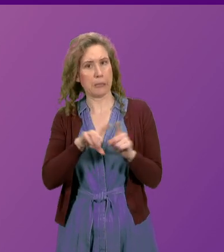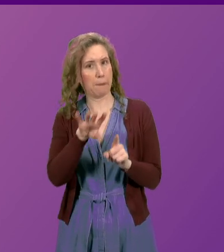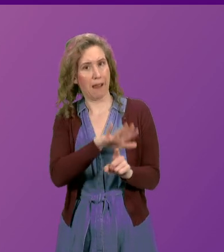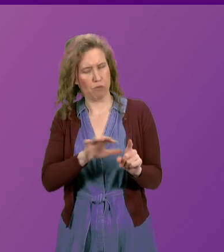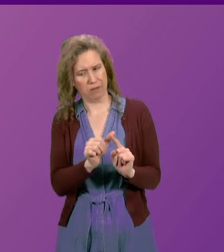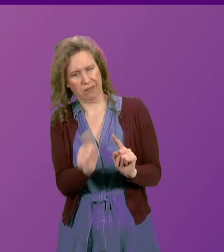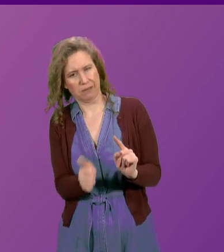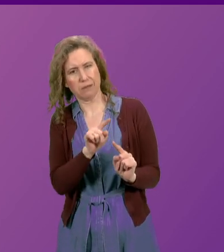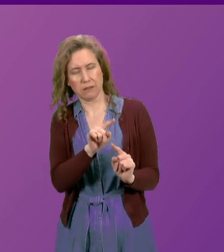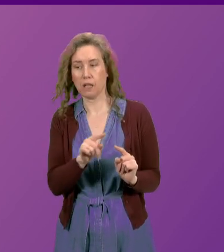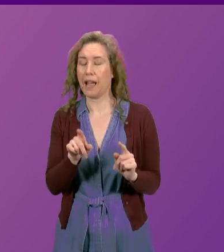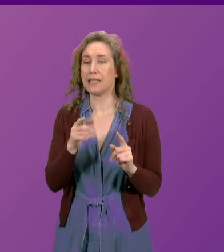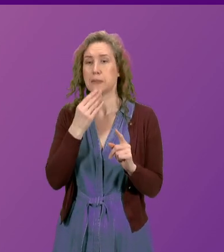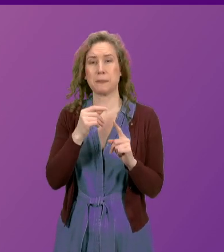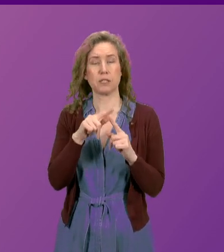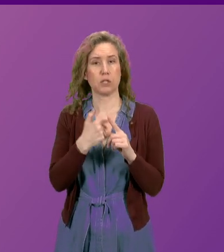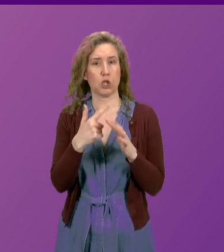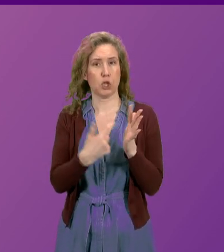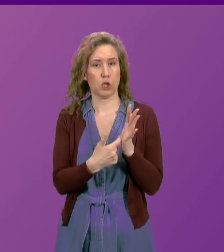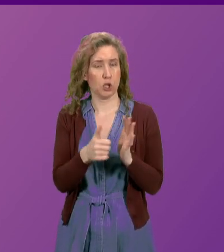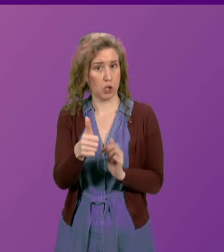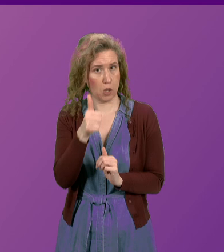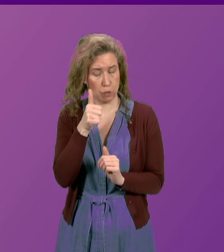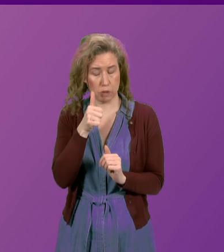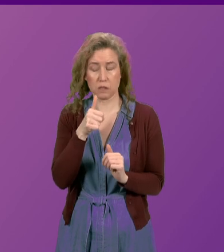As Mr Kerr will know, the decisions that are taken